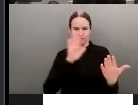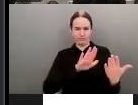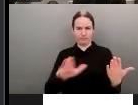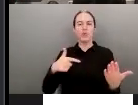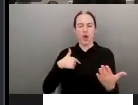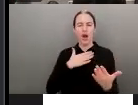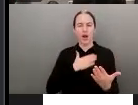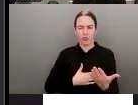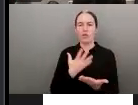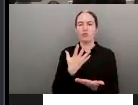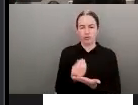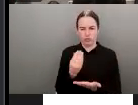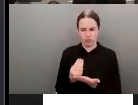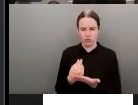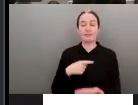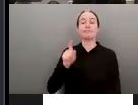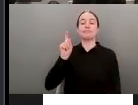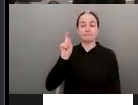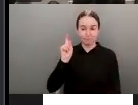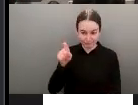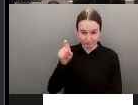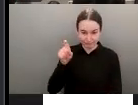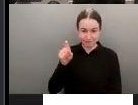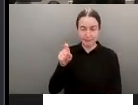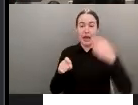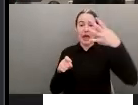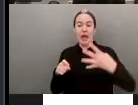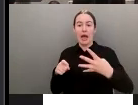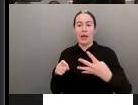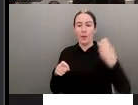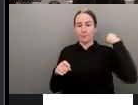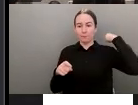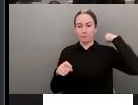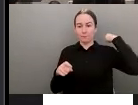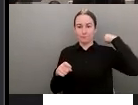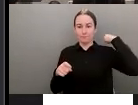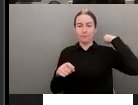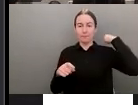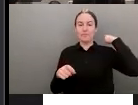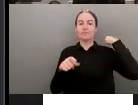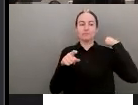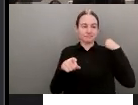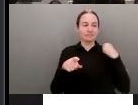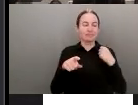I will select: "Record", Menu disappeared, and what you cannot hear, but